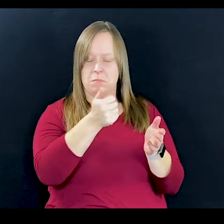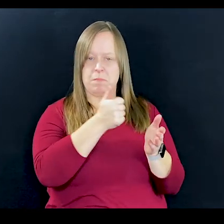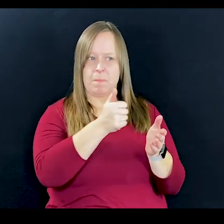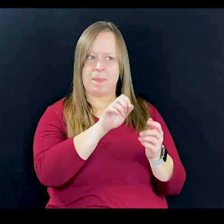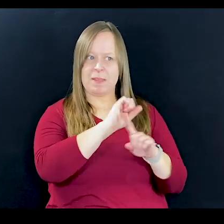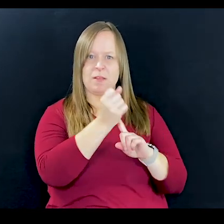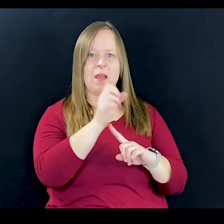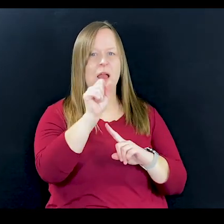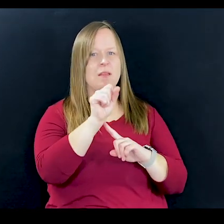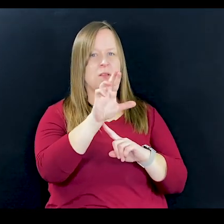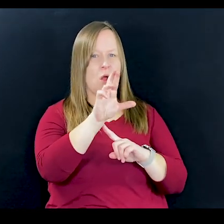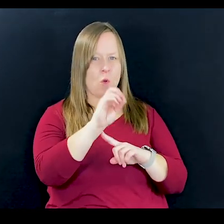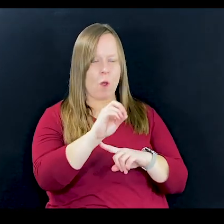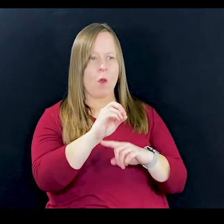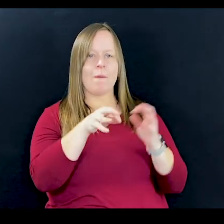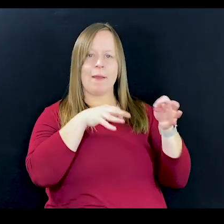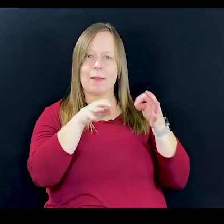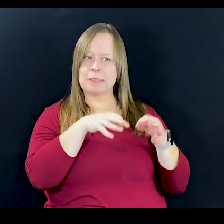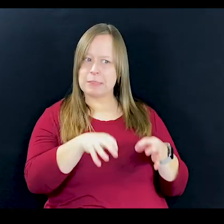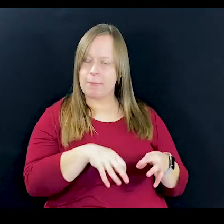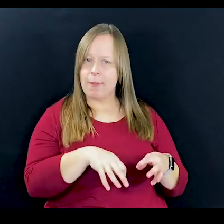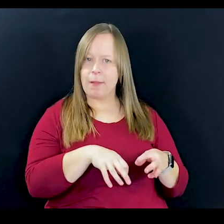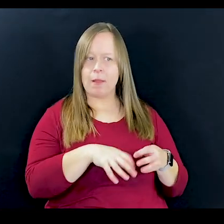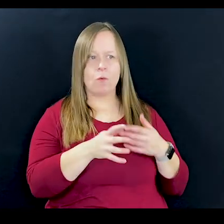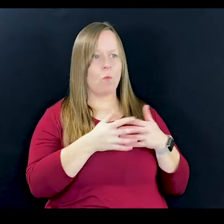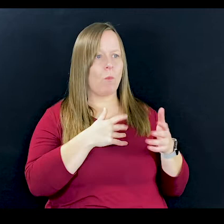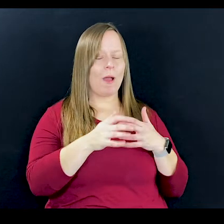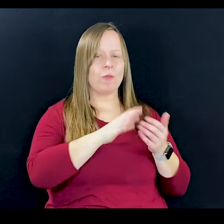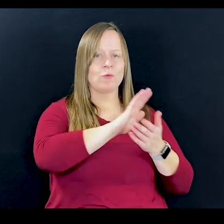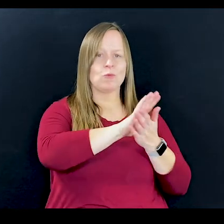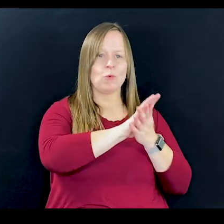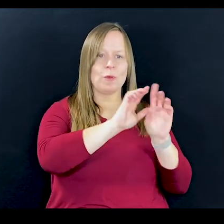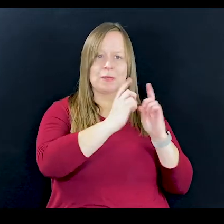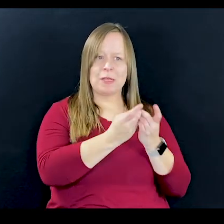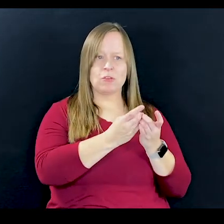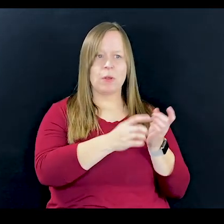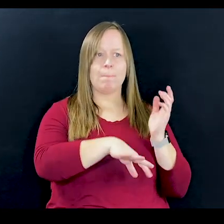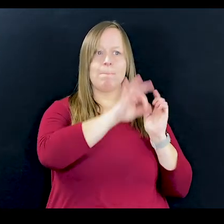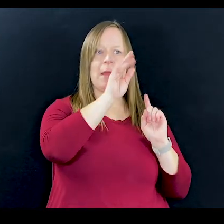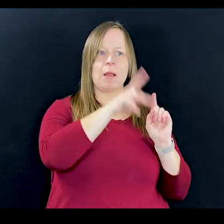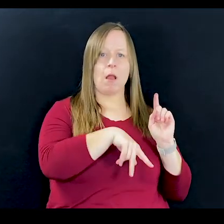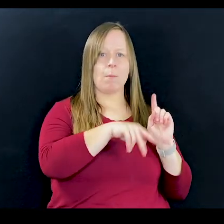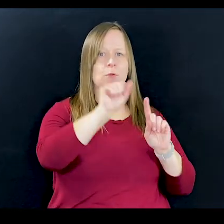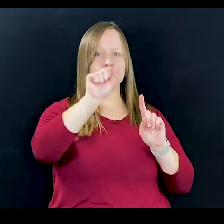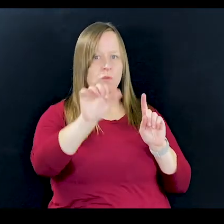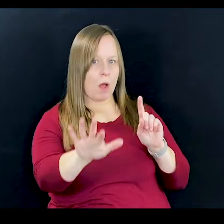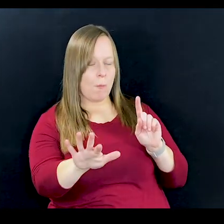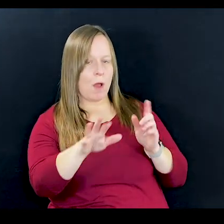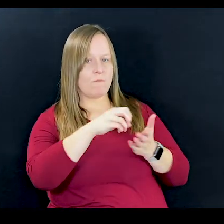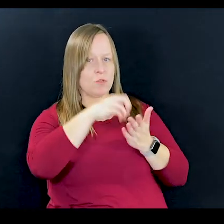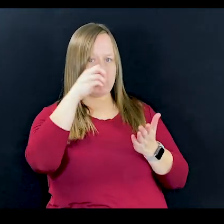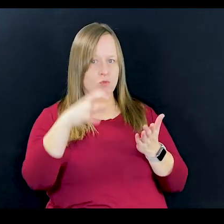The SRO explains, whether the school district should pick up and drop off the